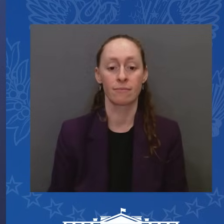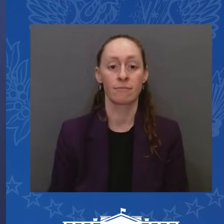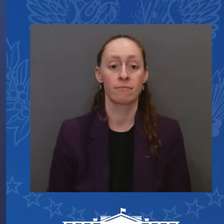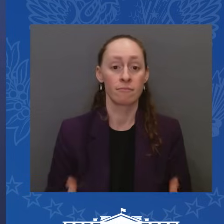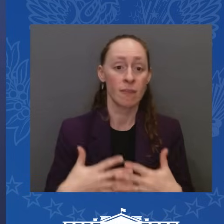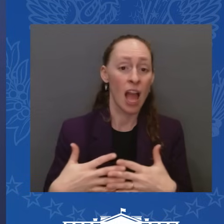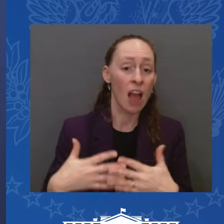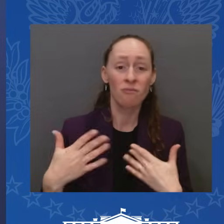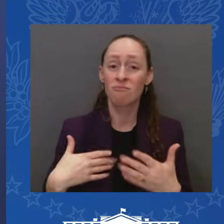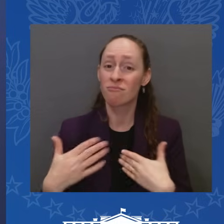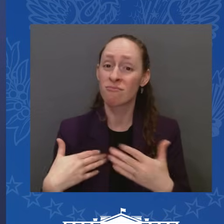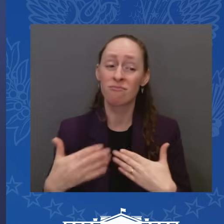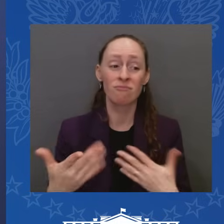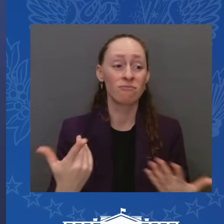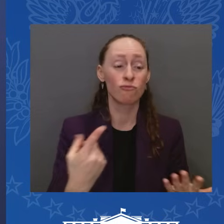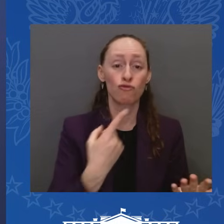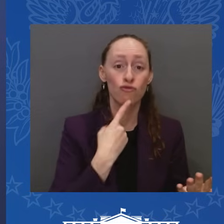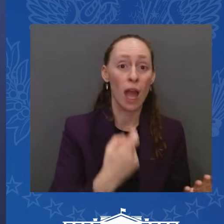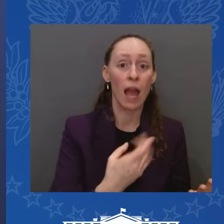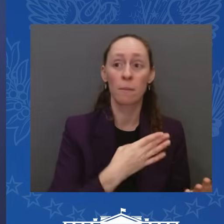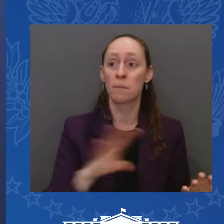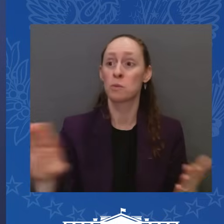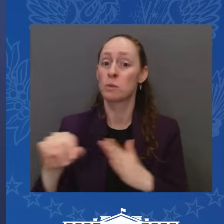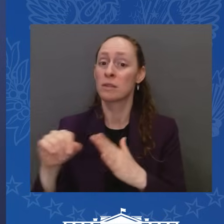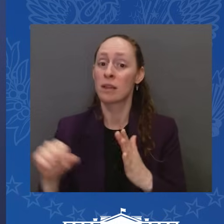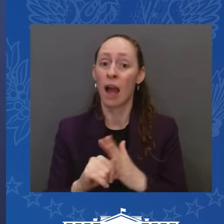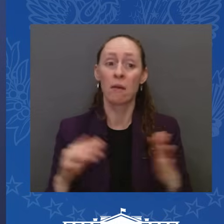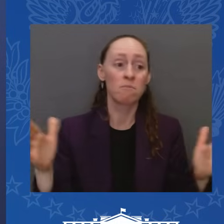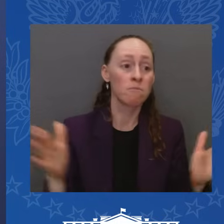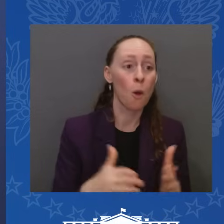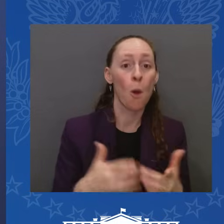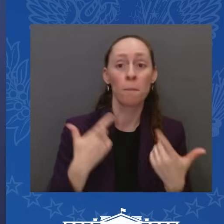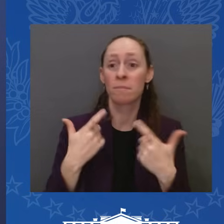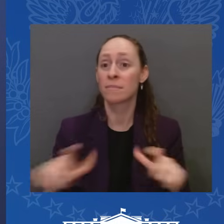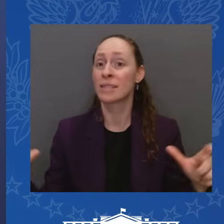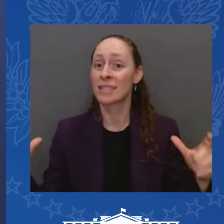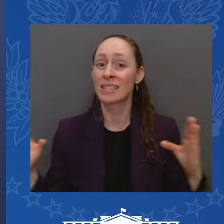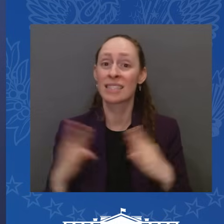All this is part of my strategy to invest in America and invest in Americans.